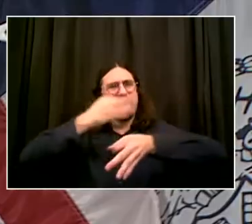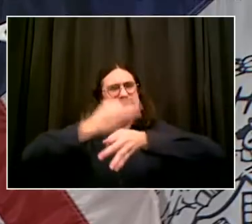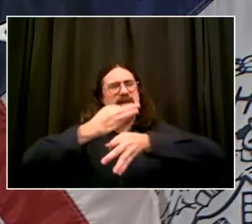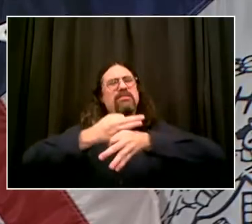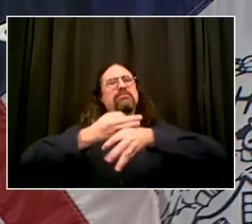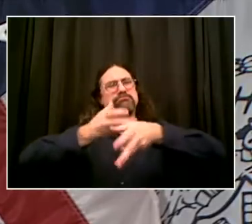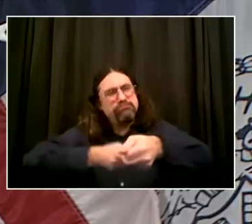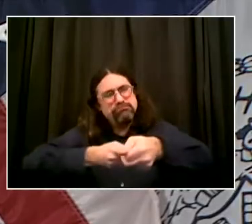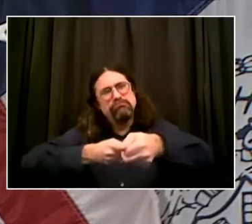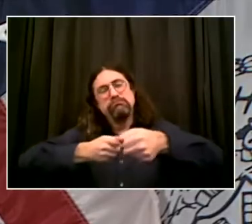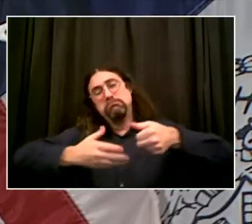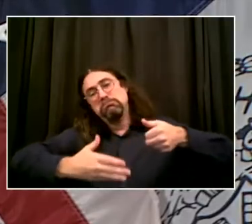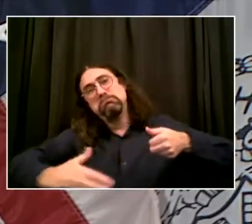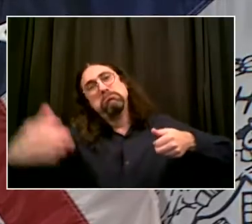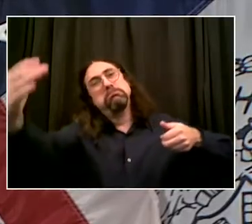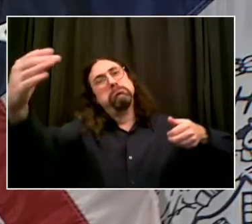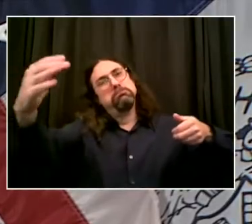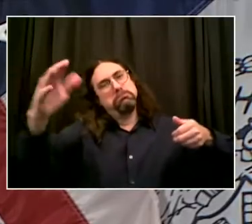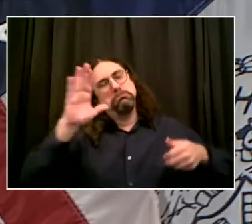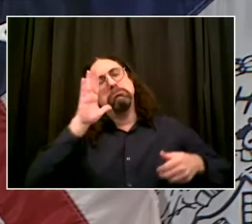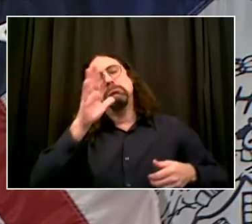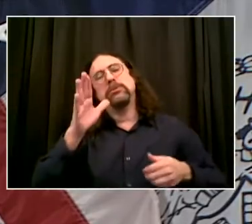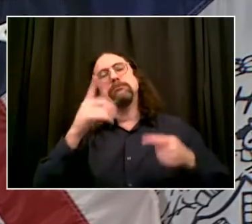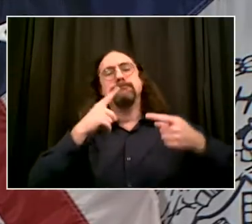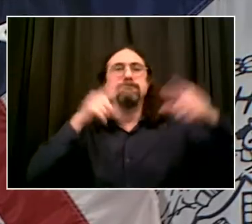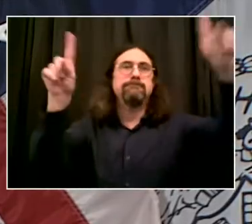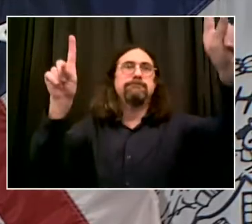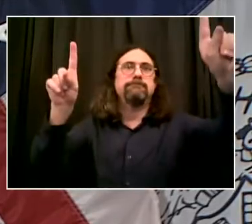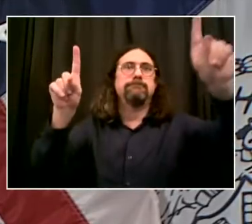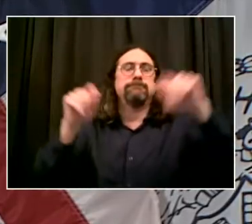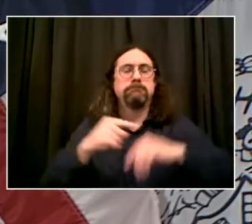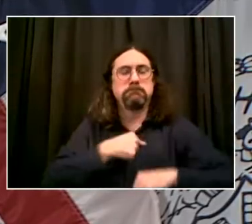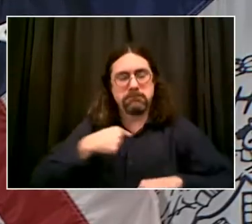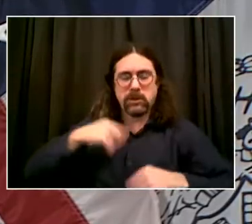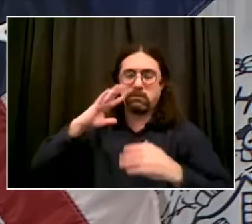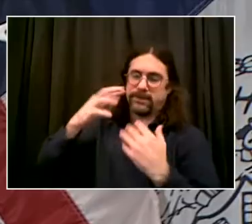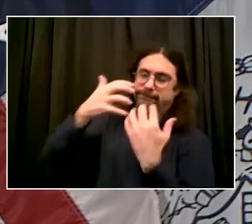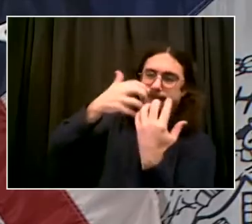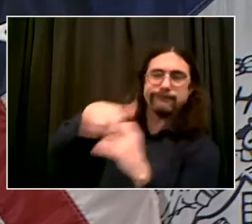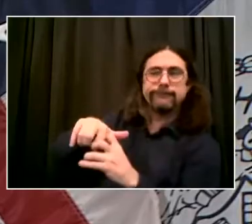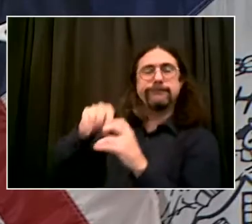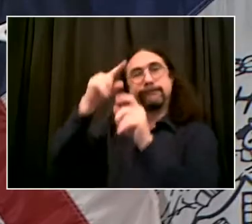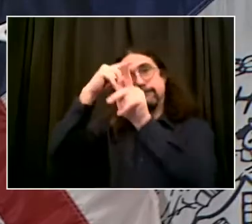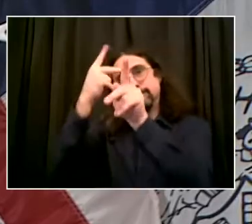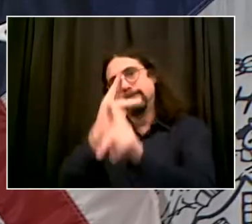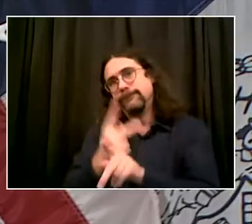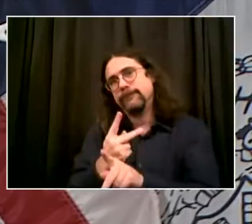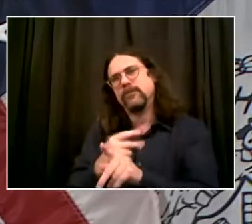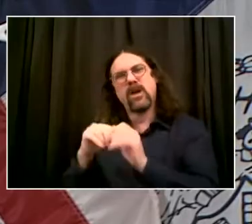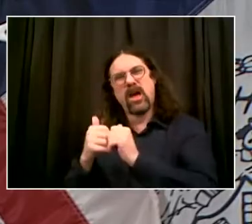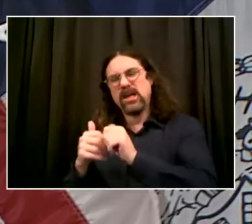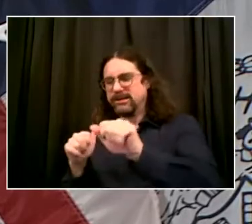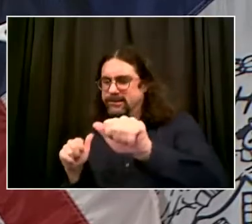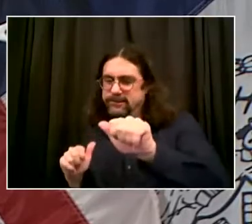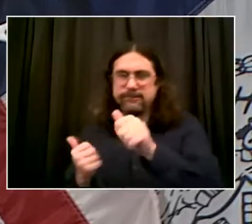STEP OF THE WAYAY. EACH CHILD NEEDS TO SUCCEED AND HOW TO SSPPUOOT R THEM.